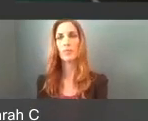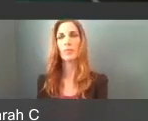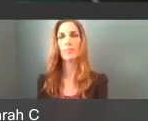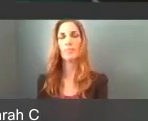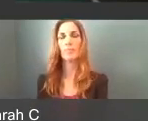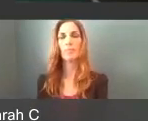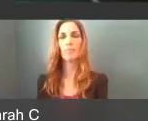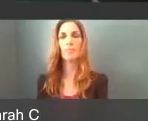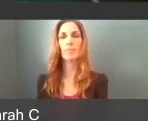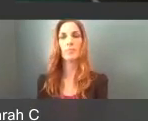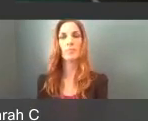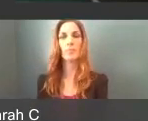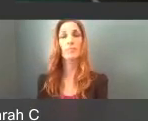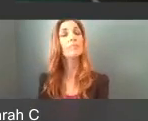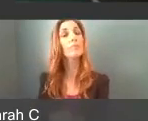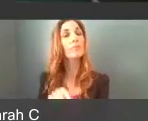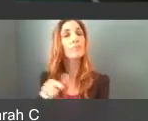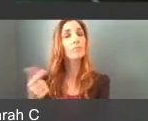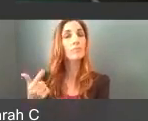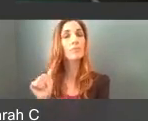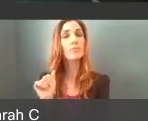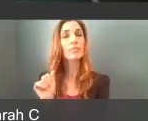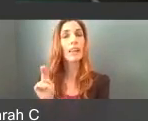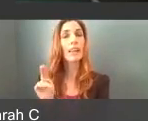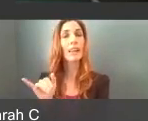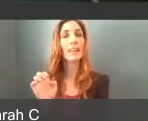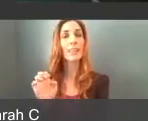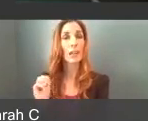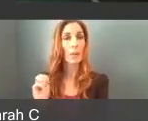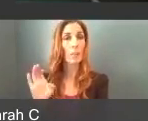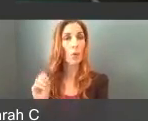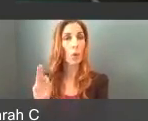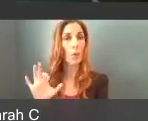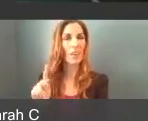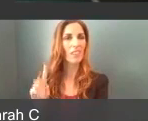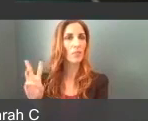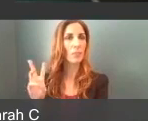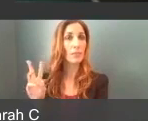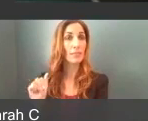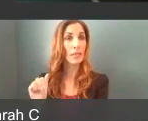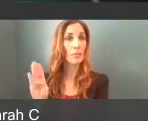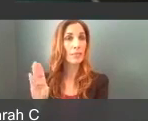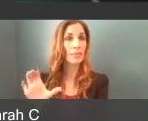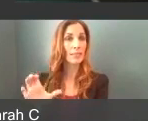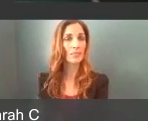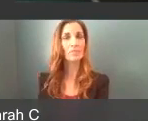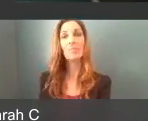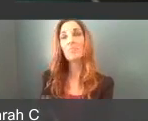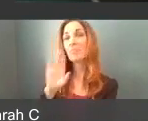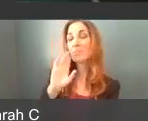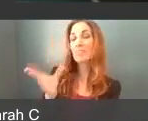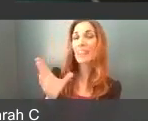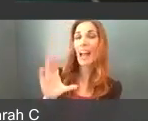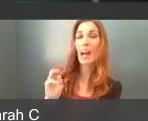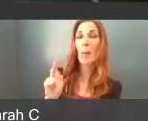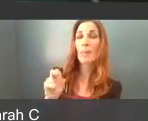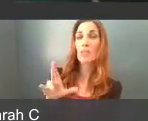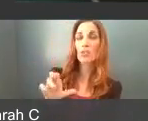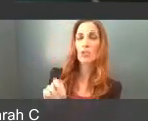[Staff] Next we'll go to Annie McCormick from 6 ABC. [Reporter] Hi Commissioner. Following up on Deanna's question,